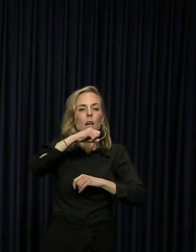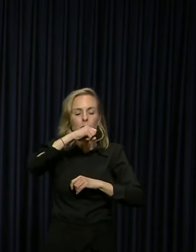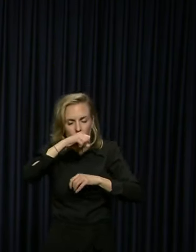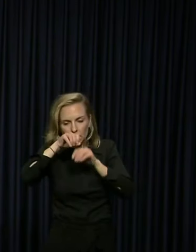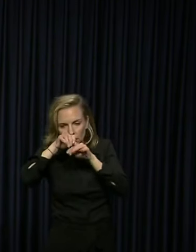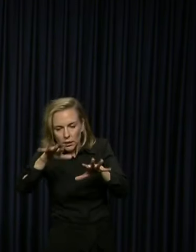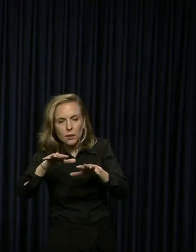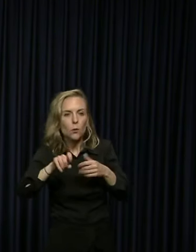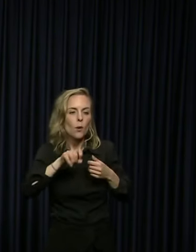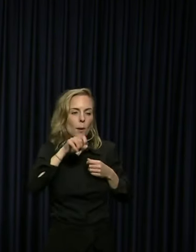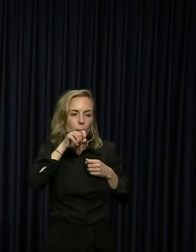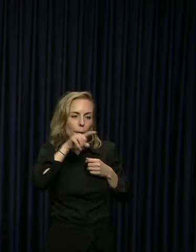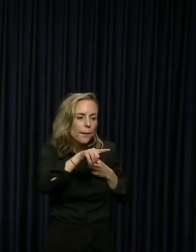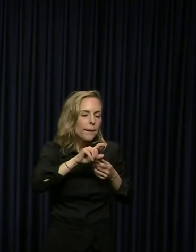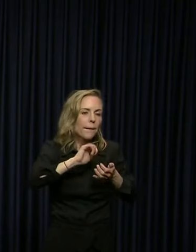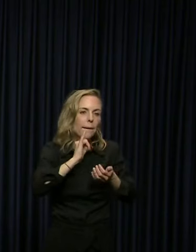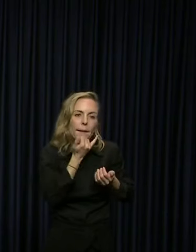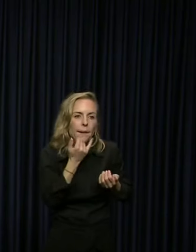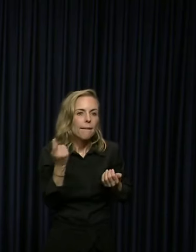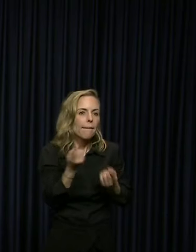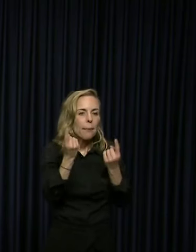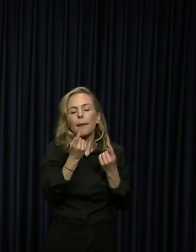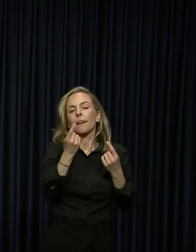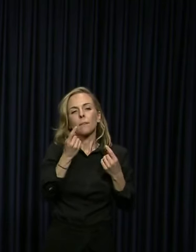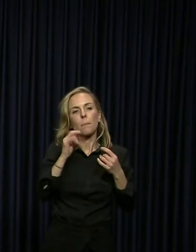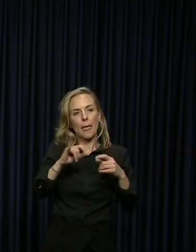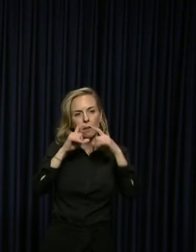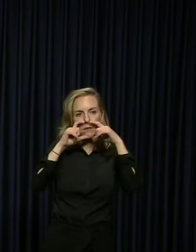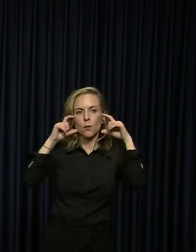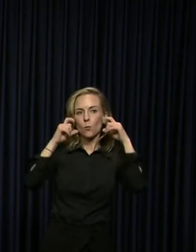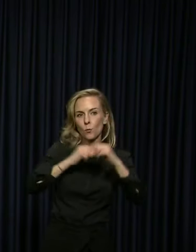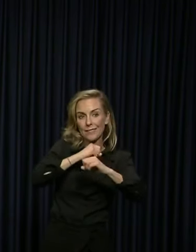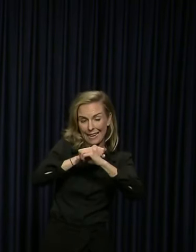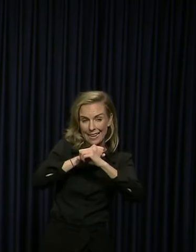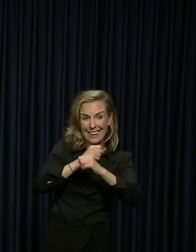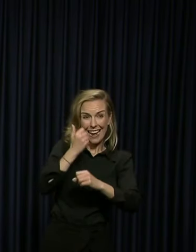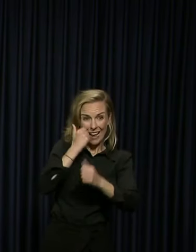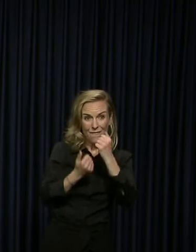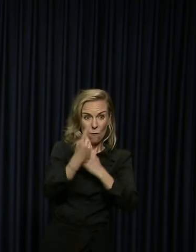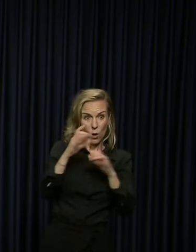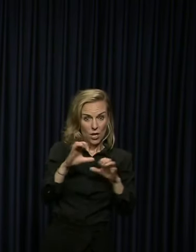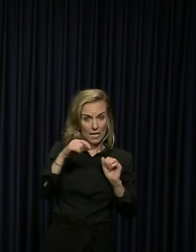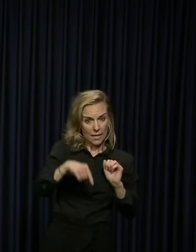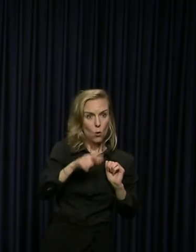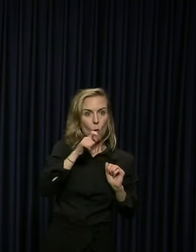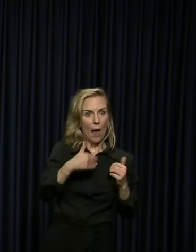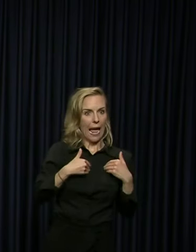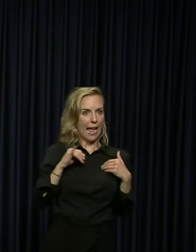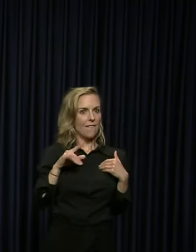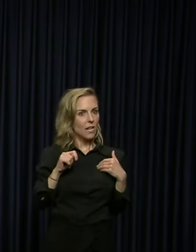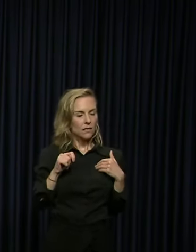WE NEED THOSE FOR OTHER PEOPLE. THIS IS A VOLUNTARY PUBLIC HEALTH MEASURE FOR TEAM KENTUCKY, BUT THAT IS THE